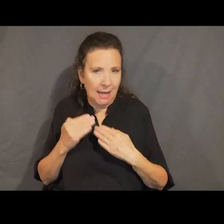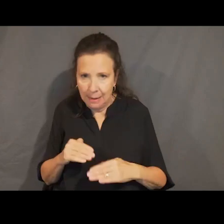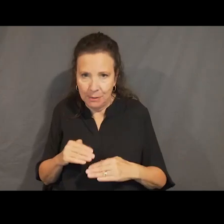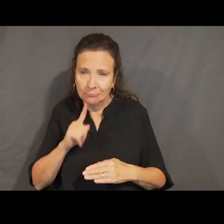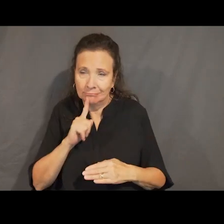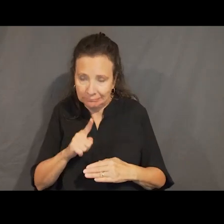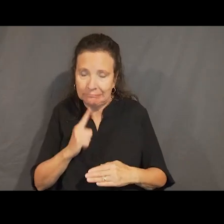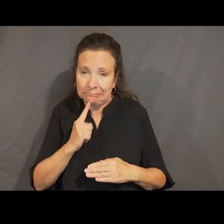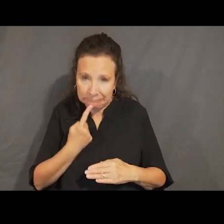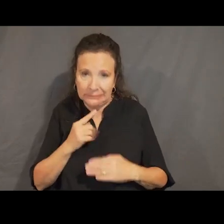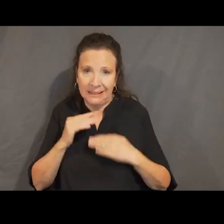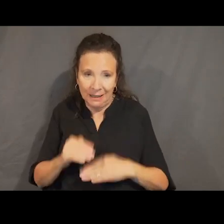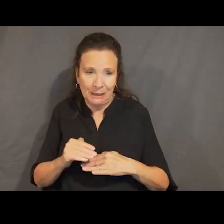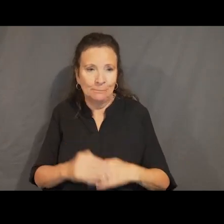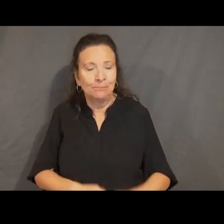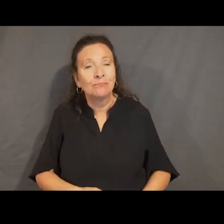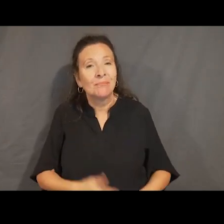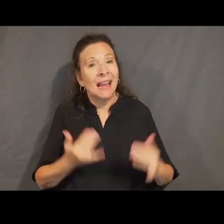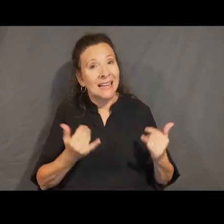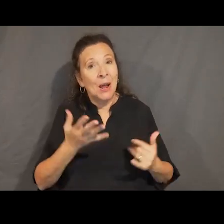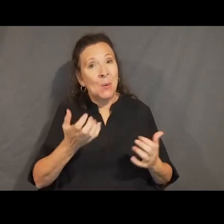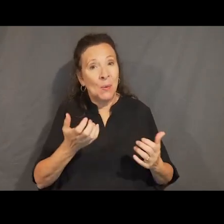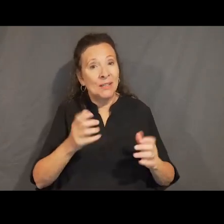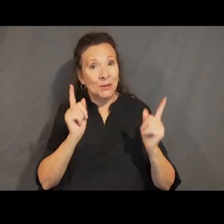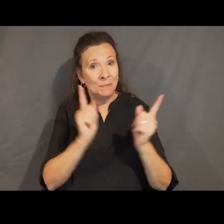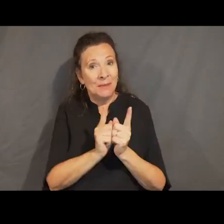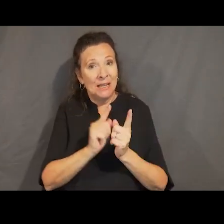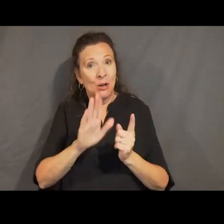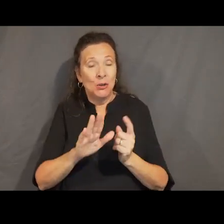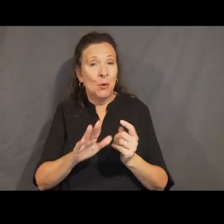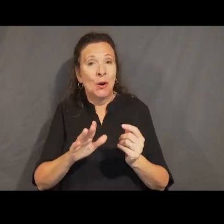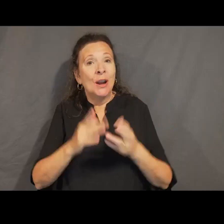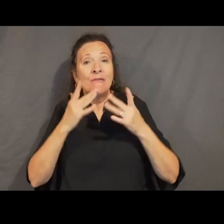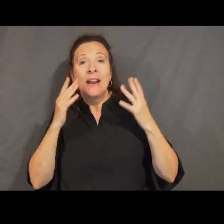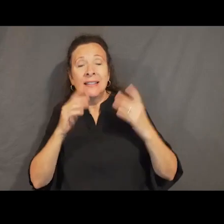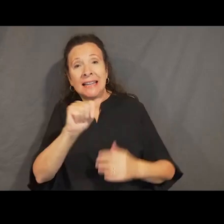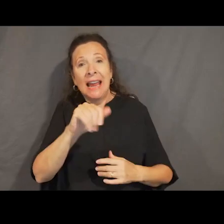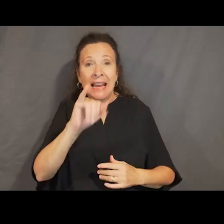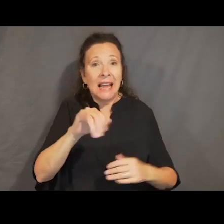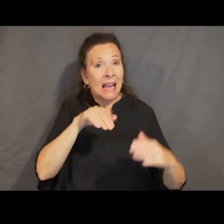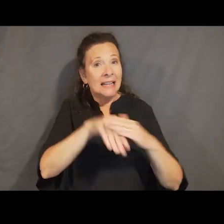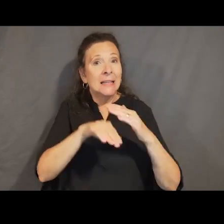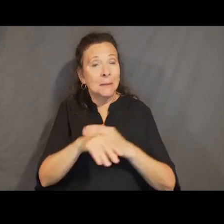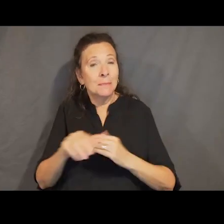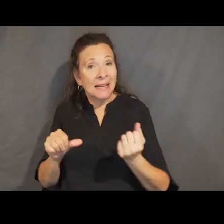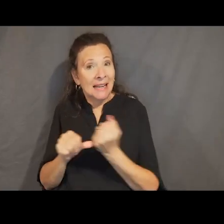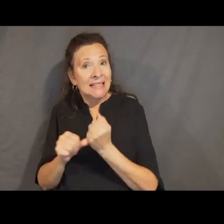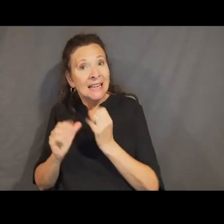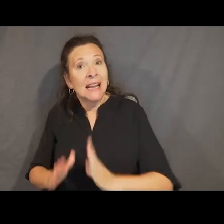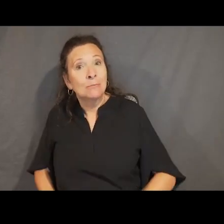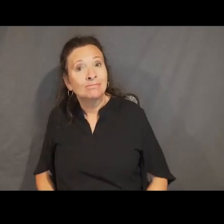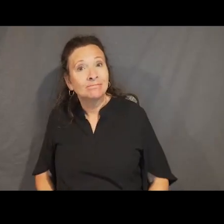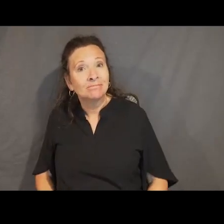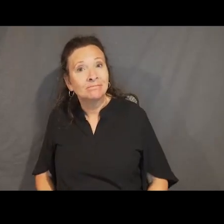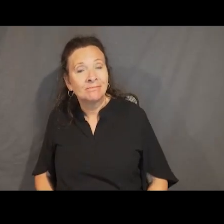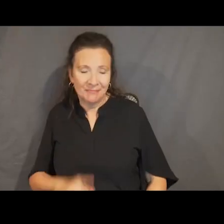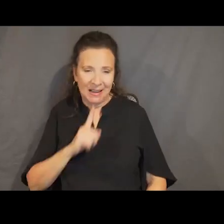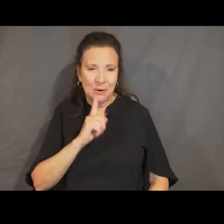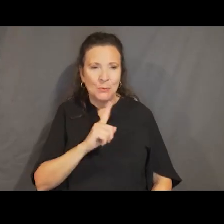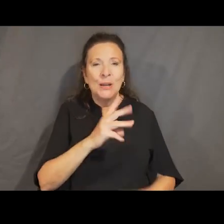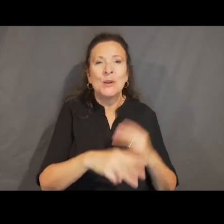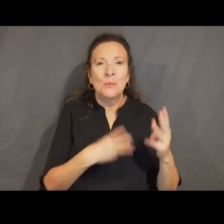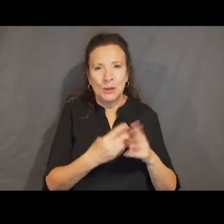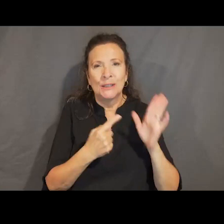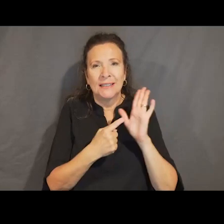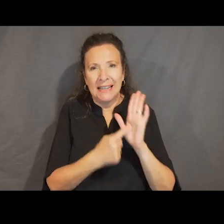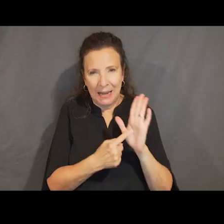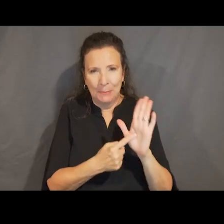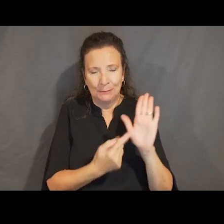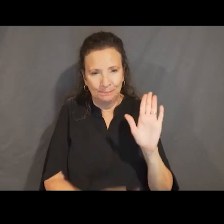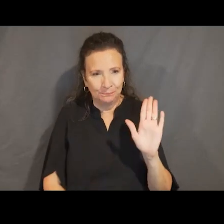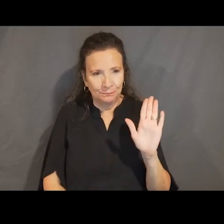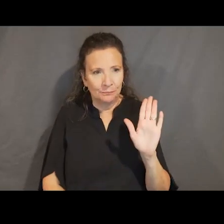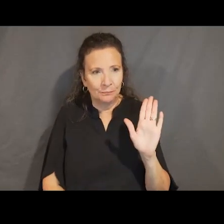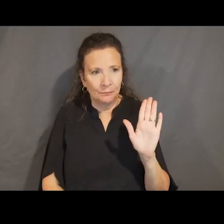your friendly AI accessibility assistant? This real-world example is available in a Axe DevTools